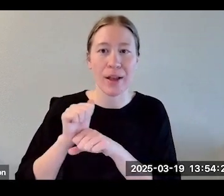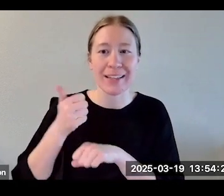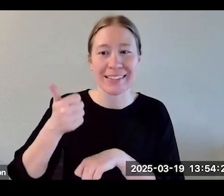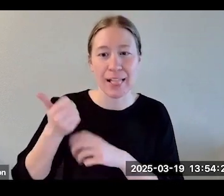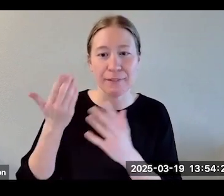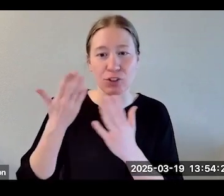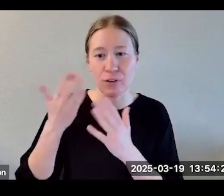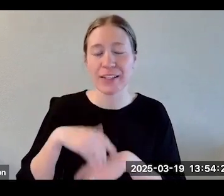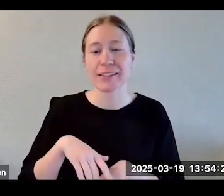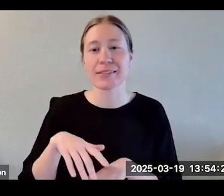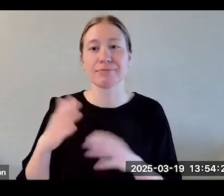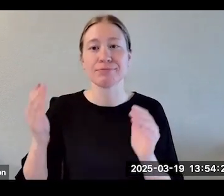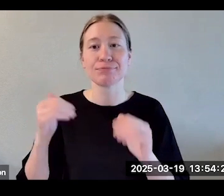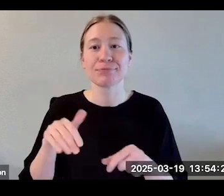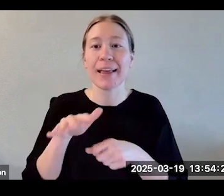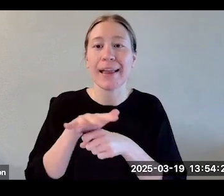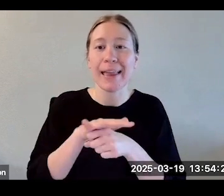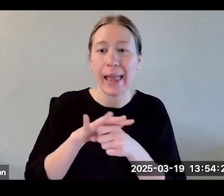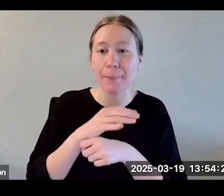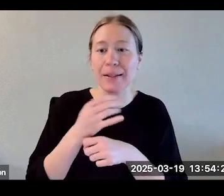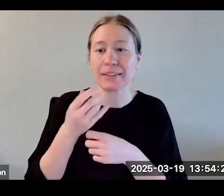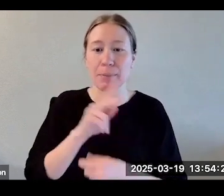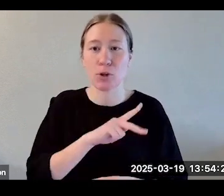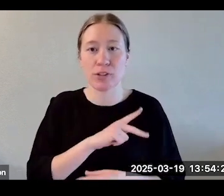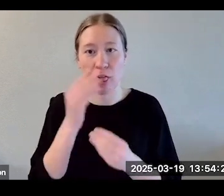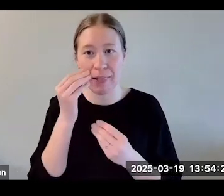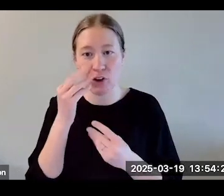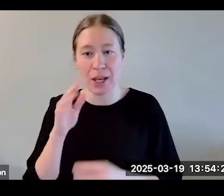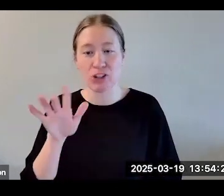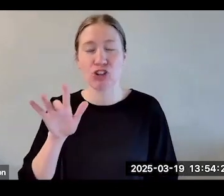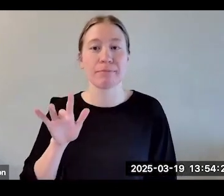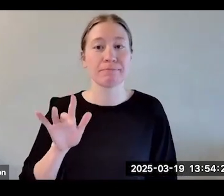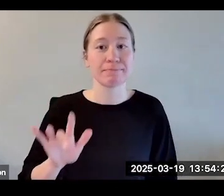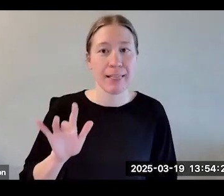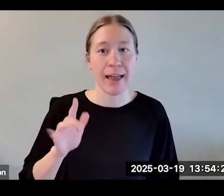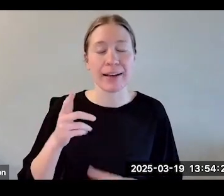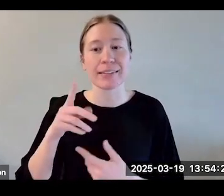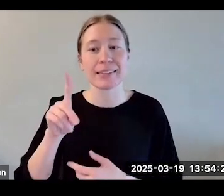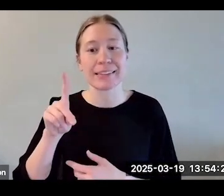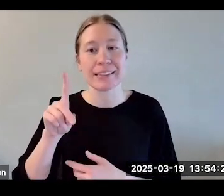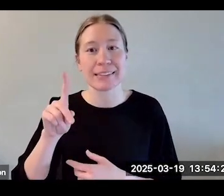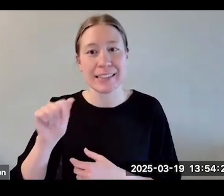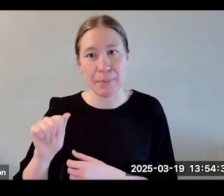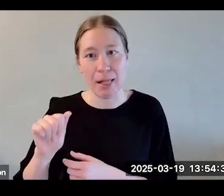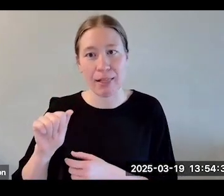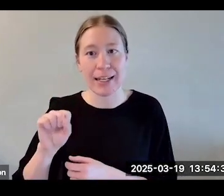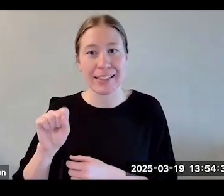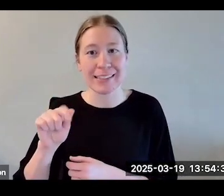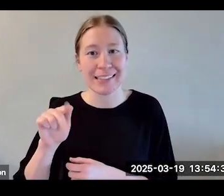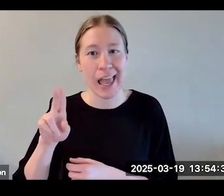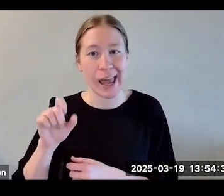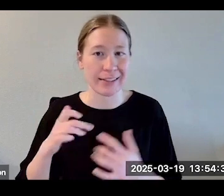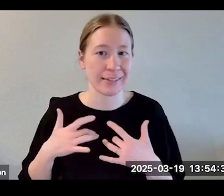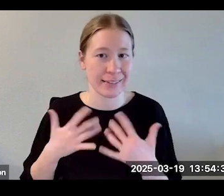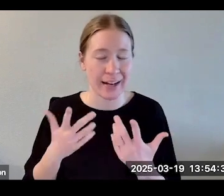and then select Disability Status. This information is used to measure the university's commitment to accessibility